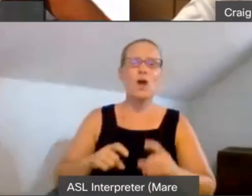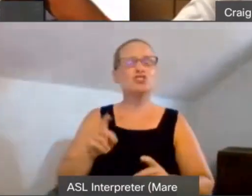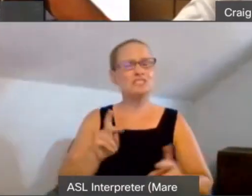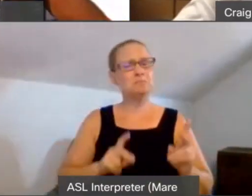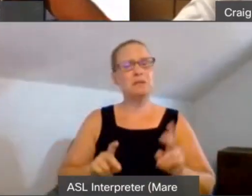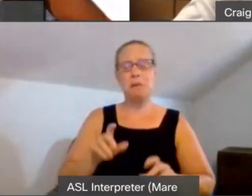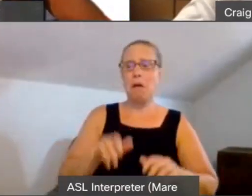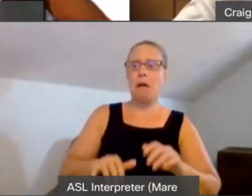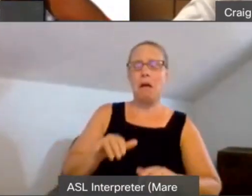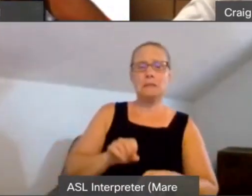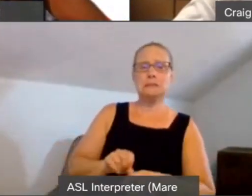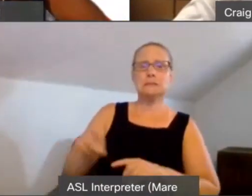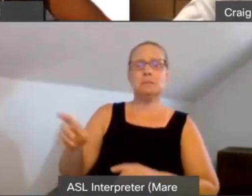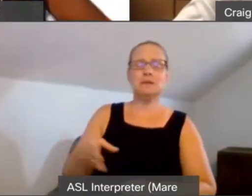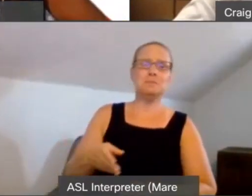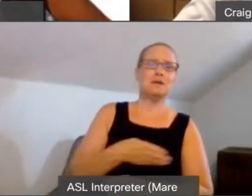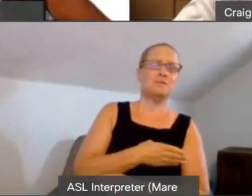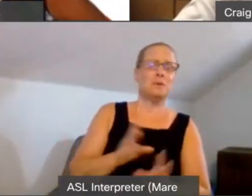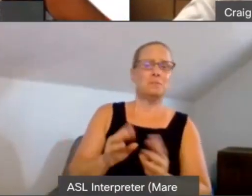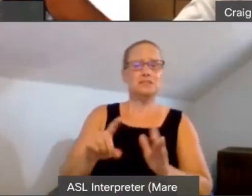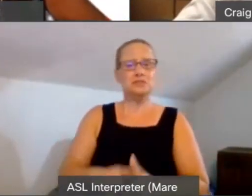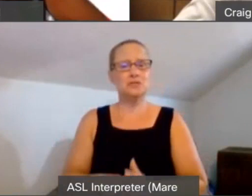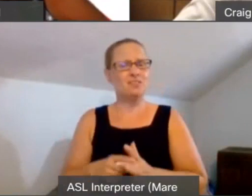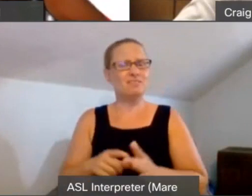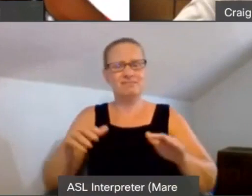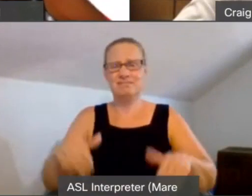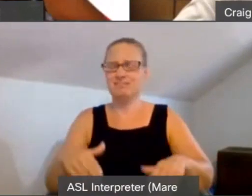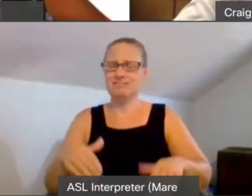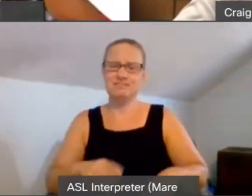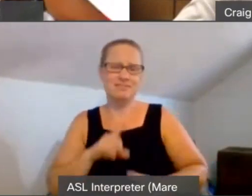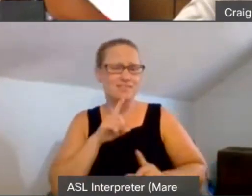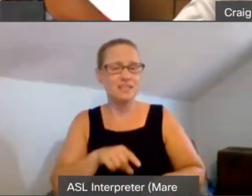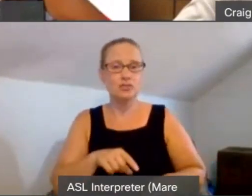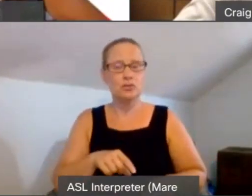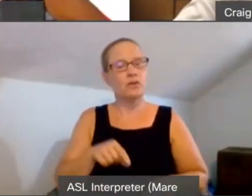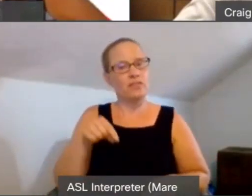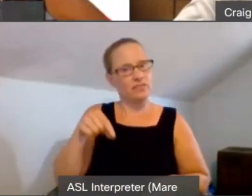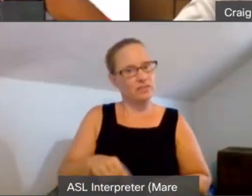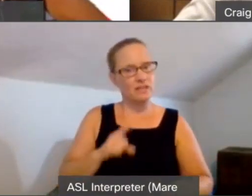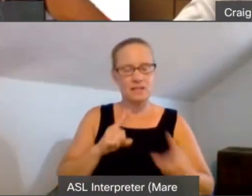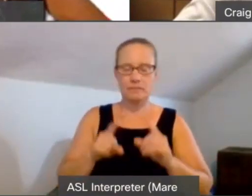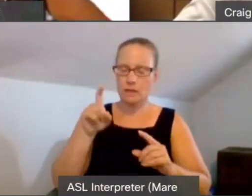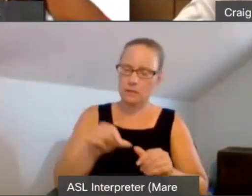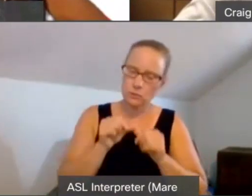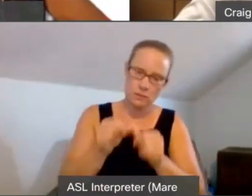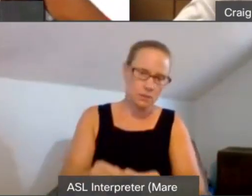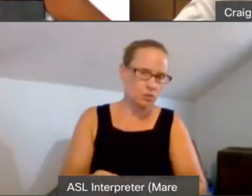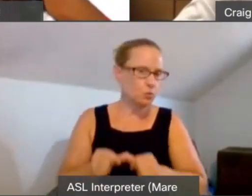to get to, this is clearly a conversation that must continue to take place nationally